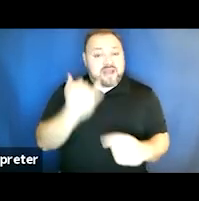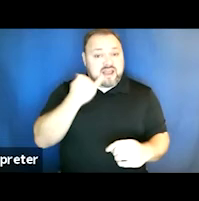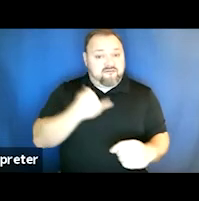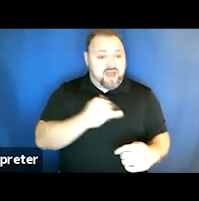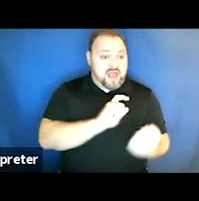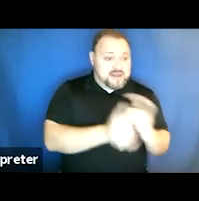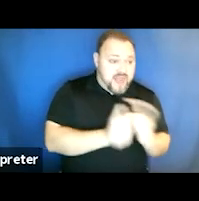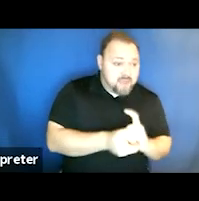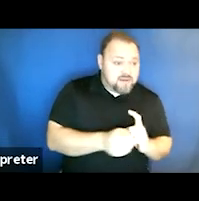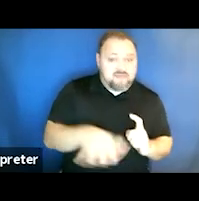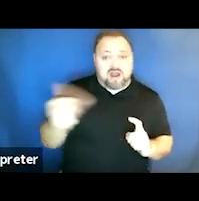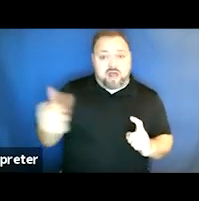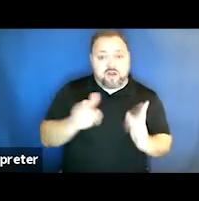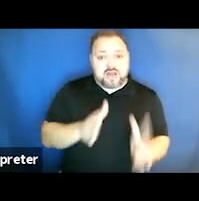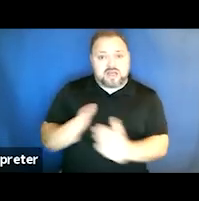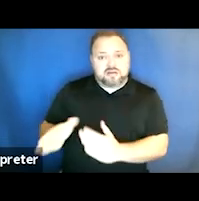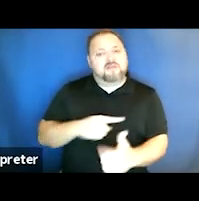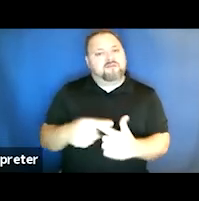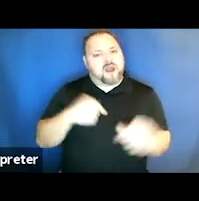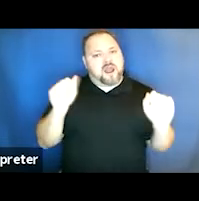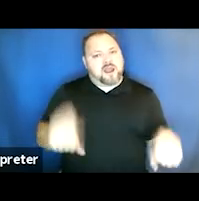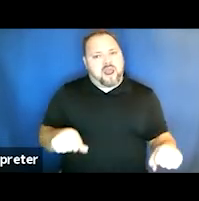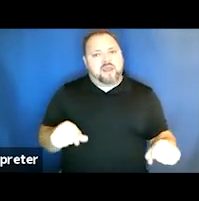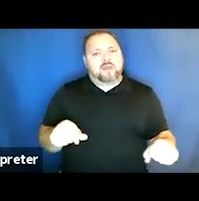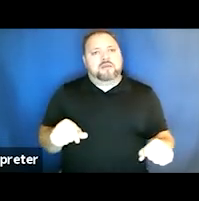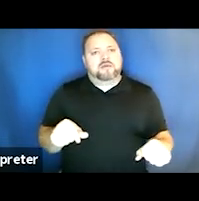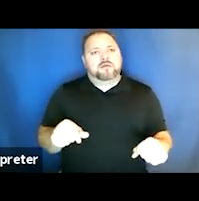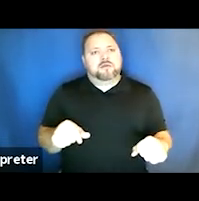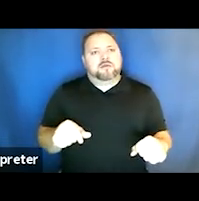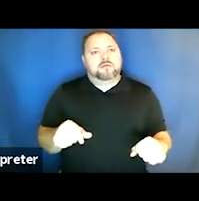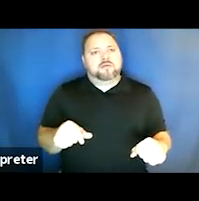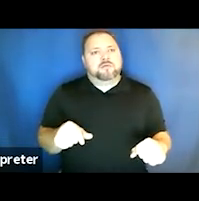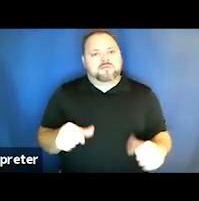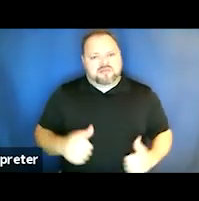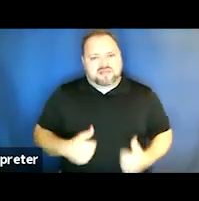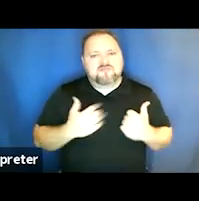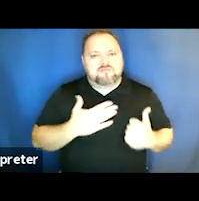alternative techniques then I'm able to be or live the life that I want.